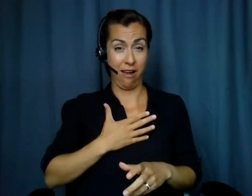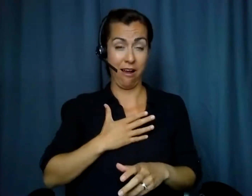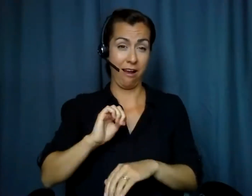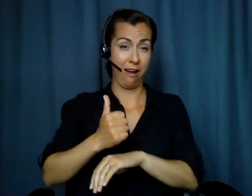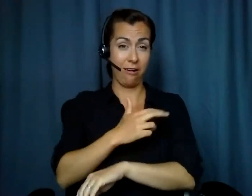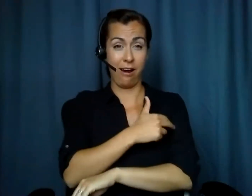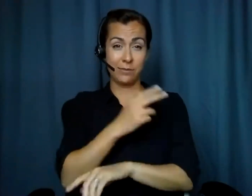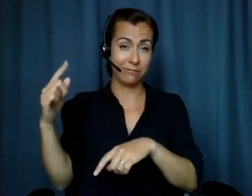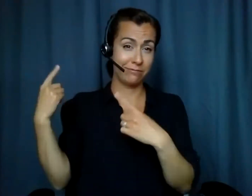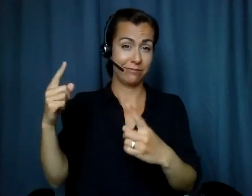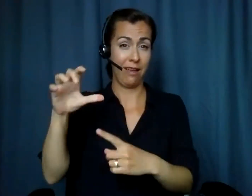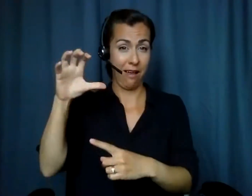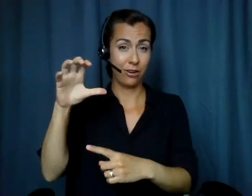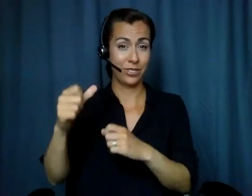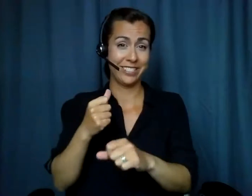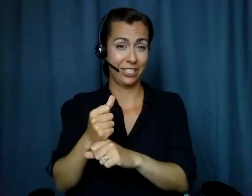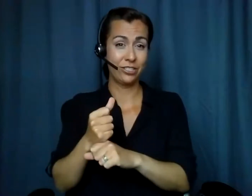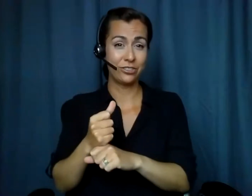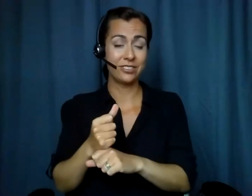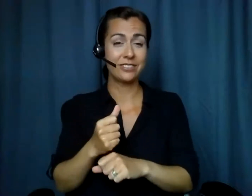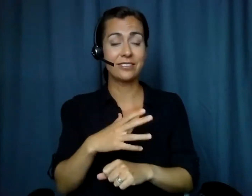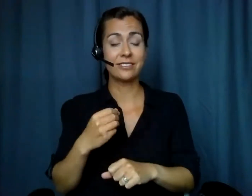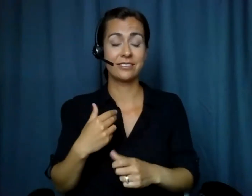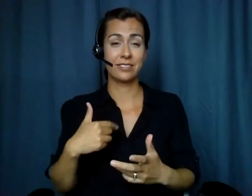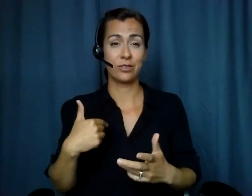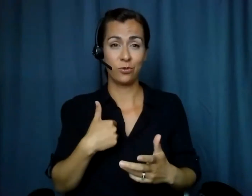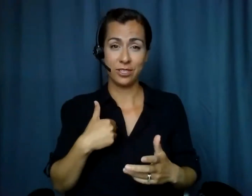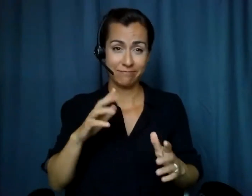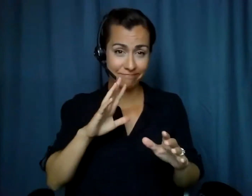disabilities network or DD network made up of state councils